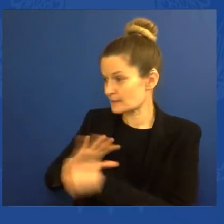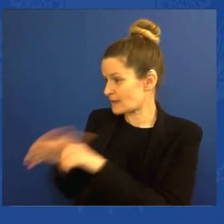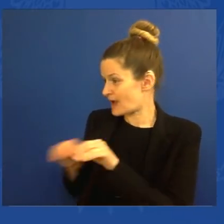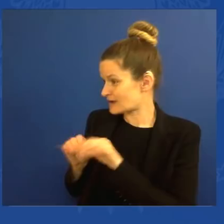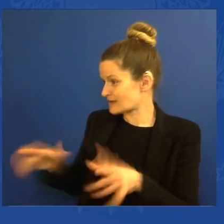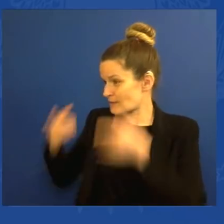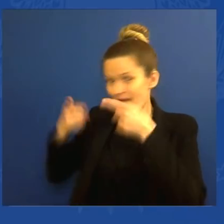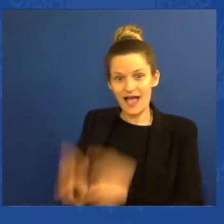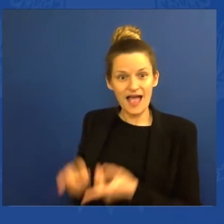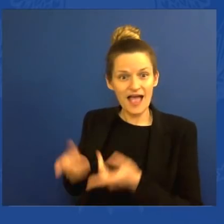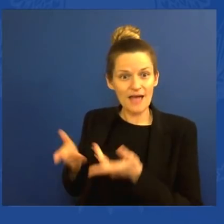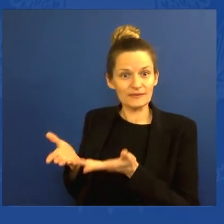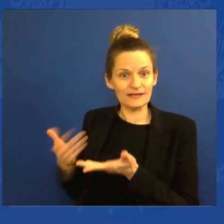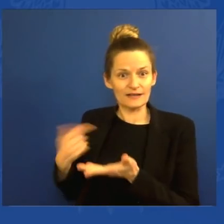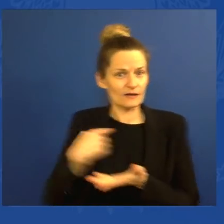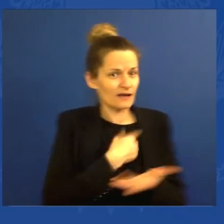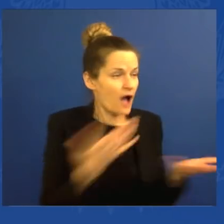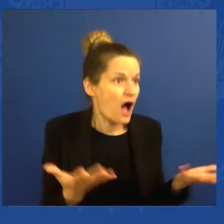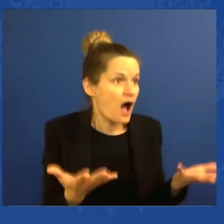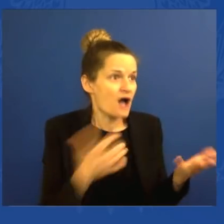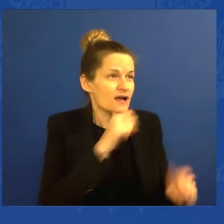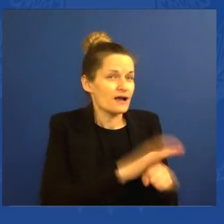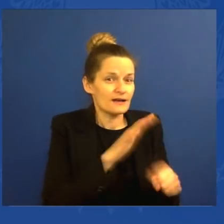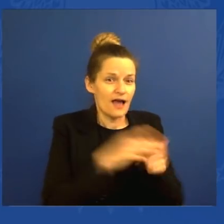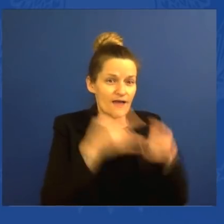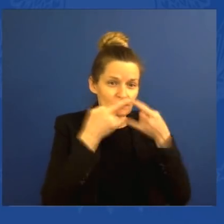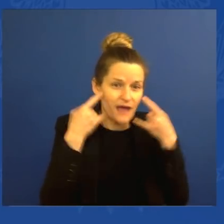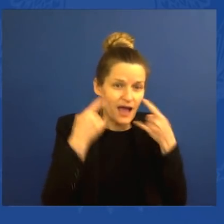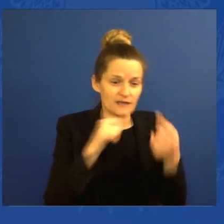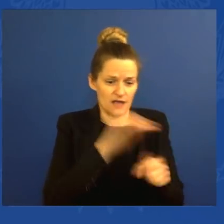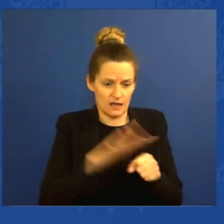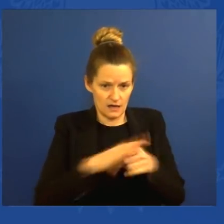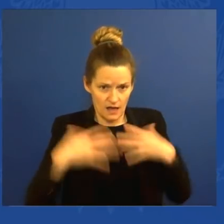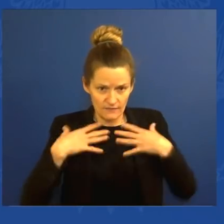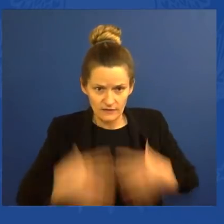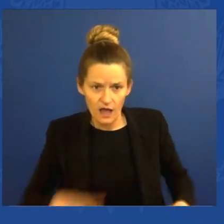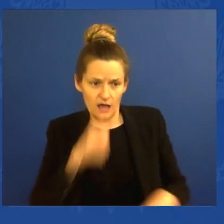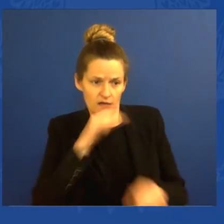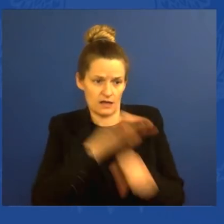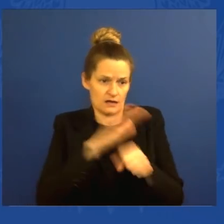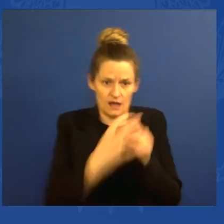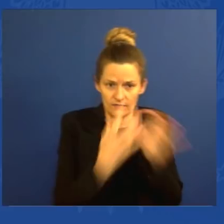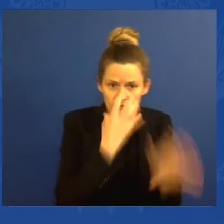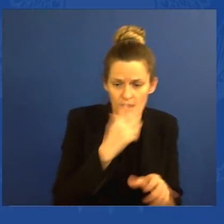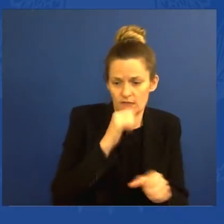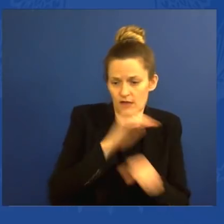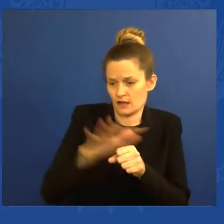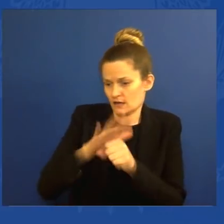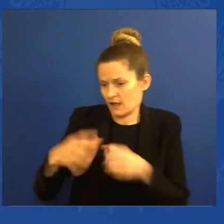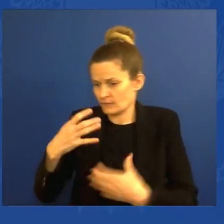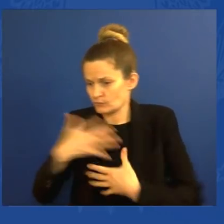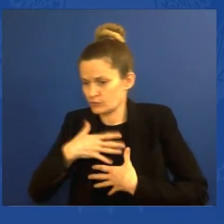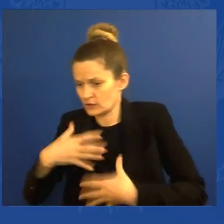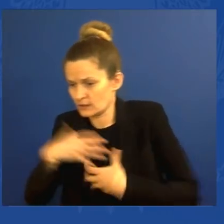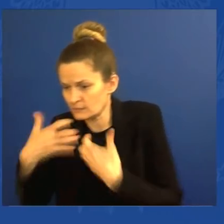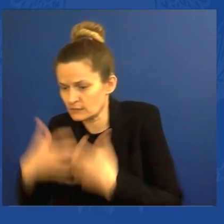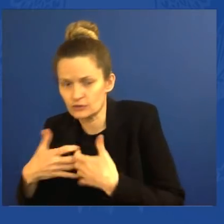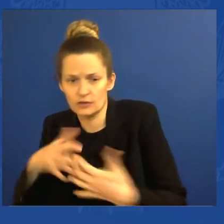ventilators, and other essential equipment. We should never be in that position again. And the bottom line is this Bipartisan innovation bill